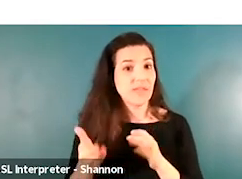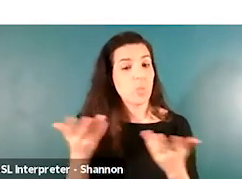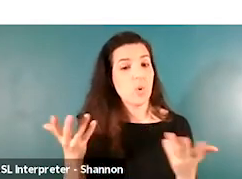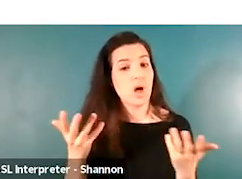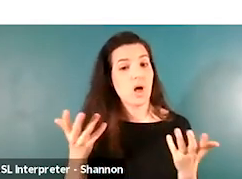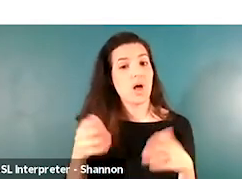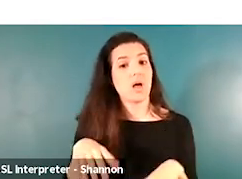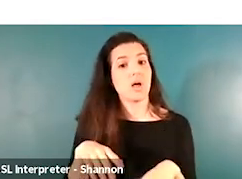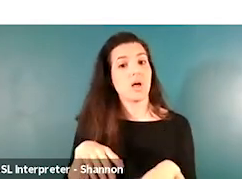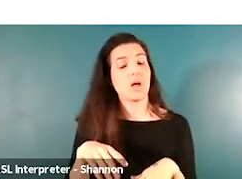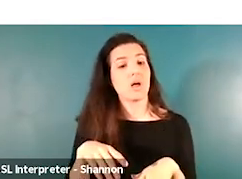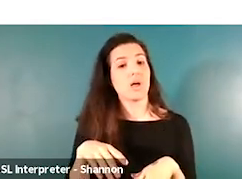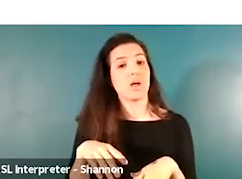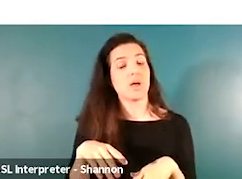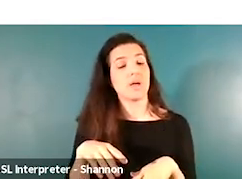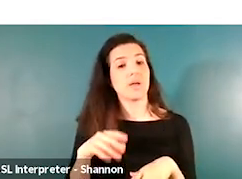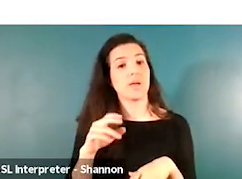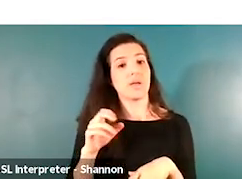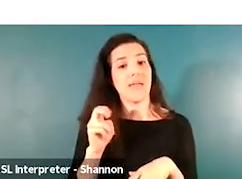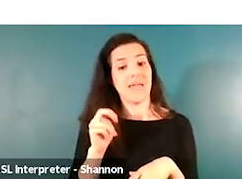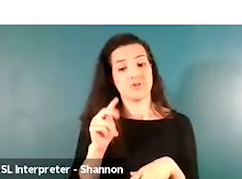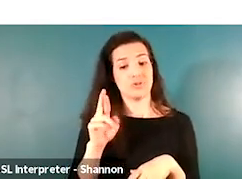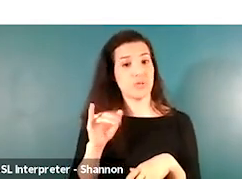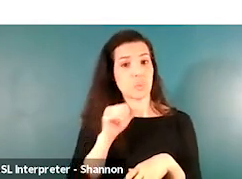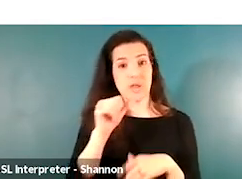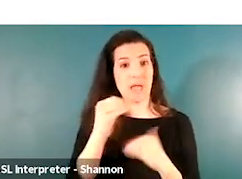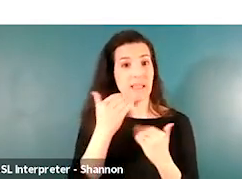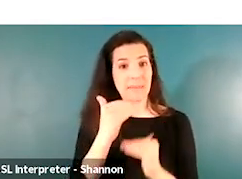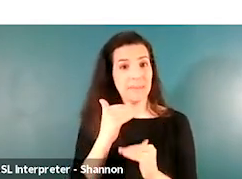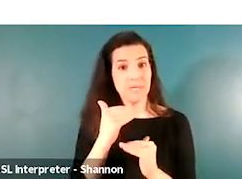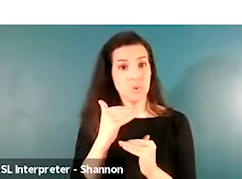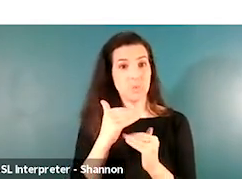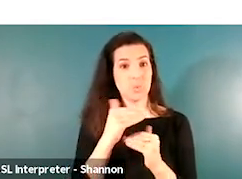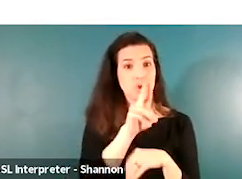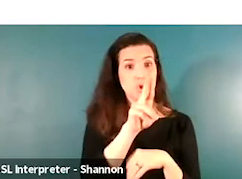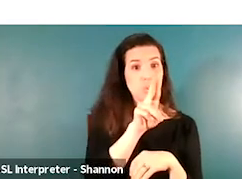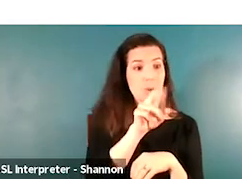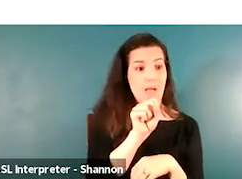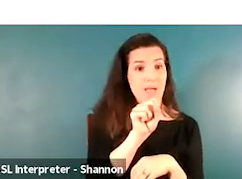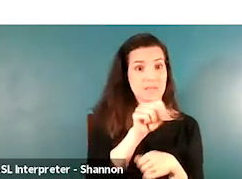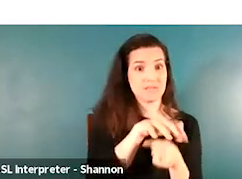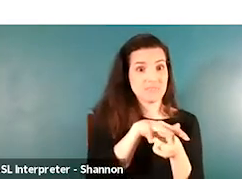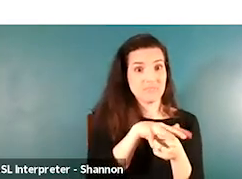Talks were not just limited to the US and the Cambridge area, but we got it from all over the world--